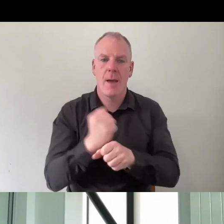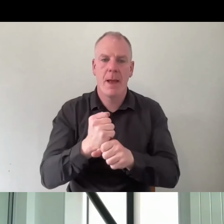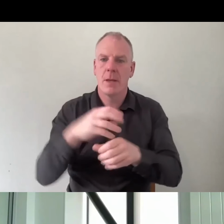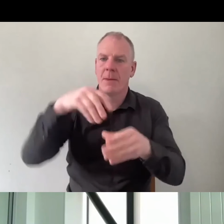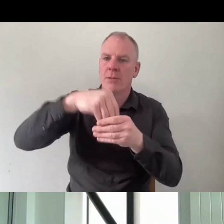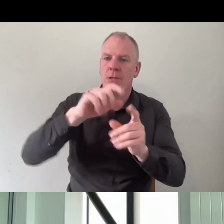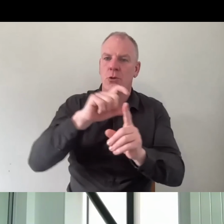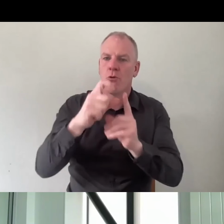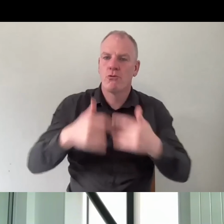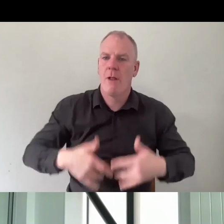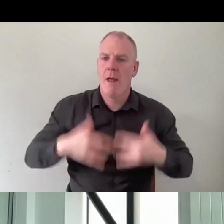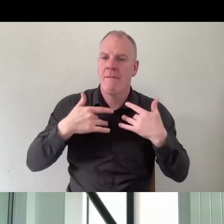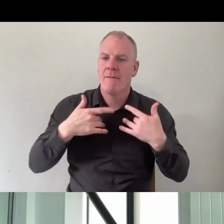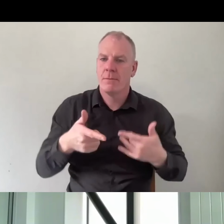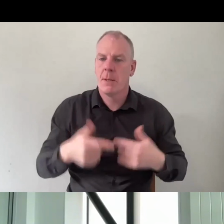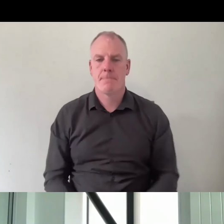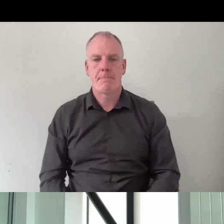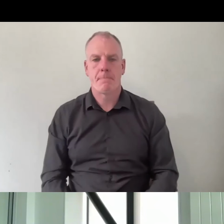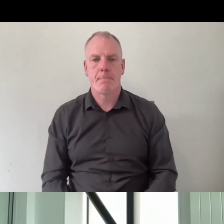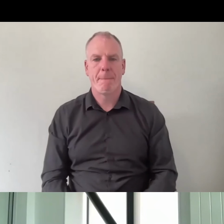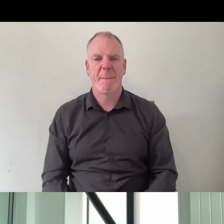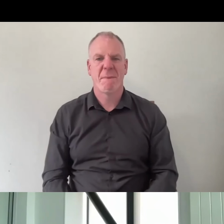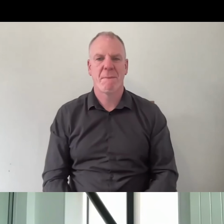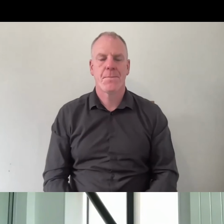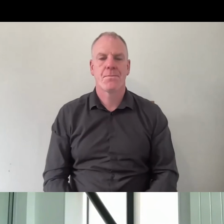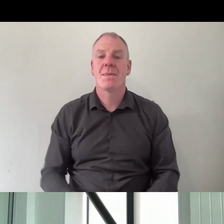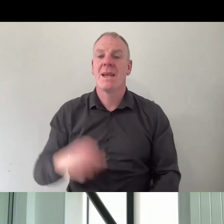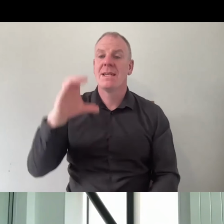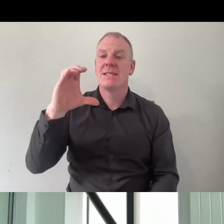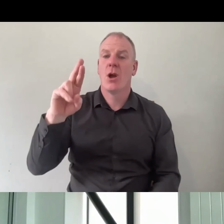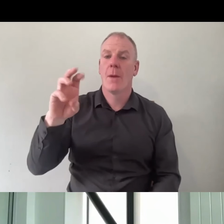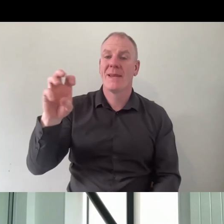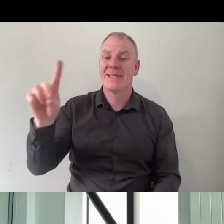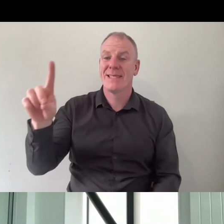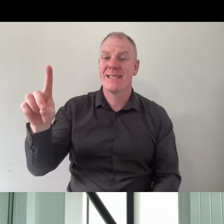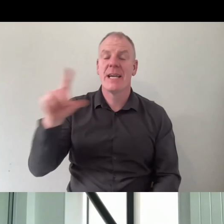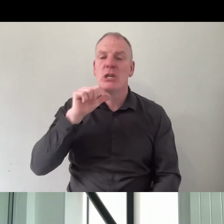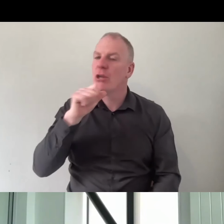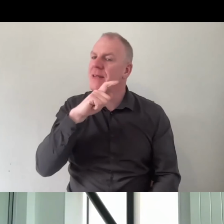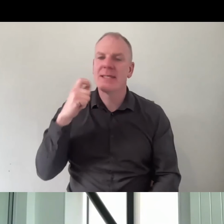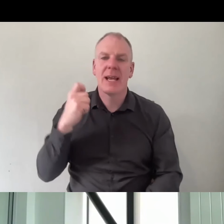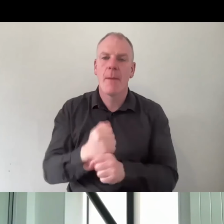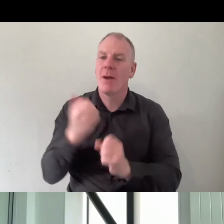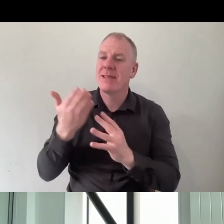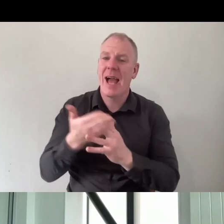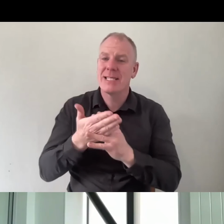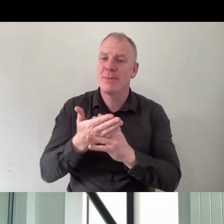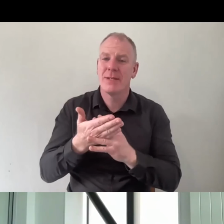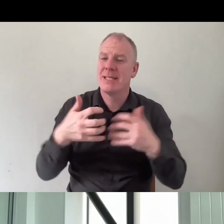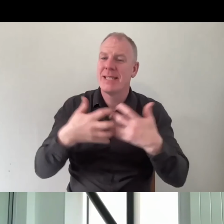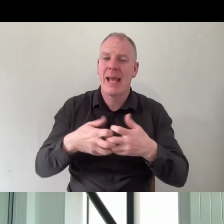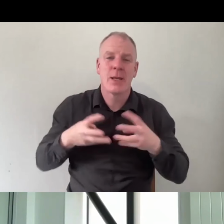So, the CRPD does not define accessibility in technical terms but it still highlights